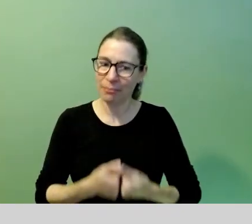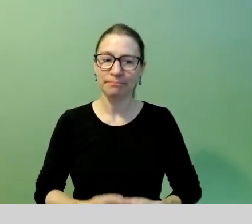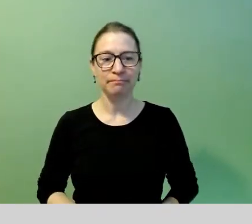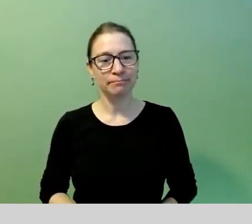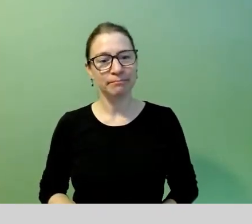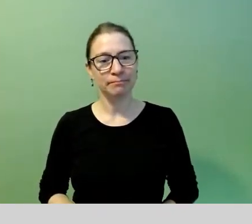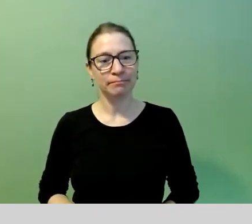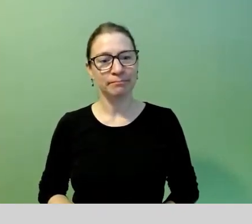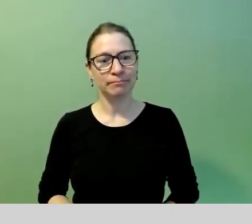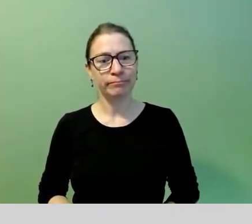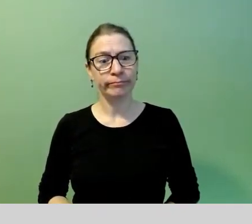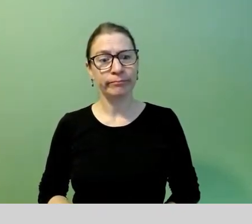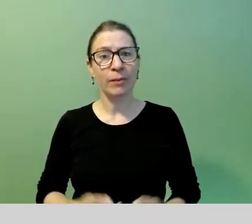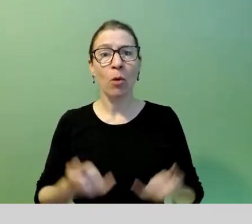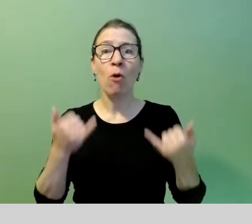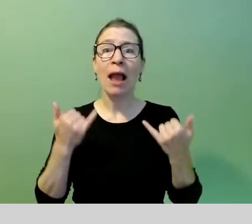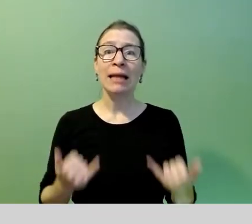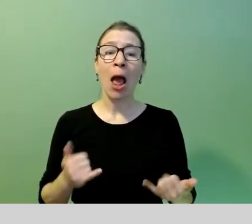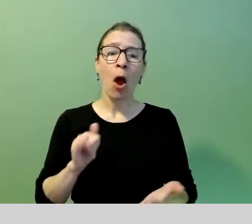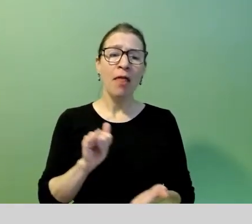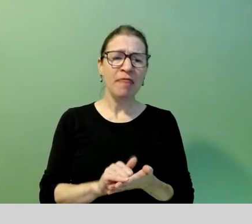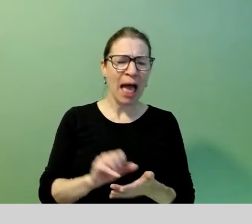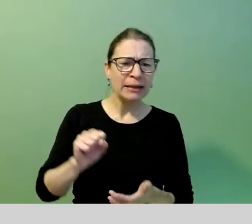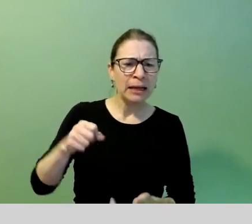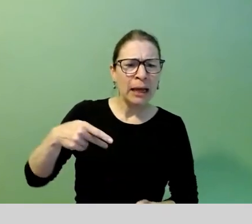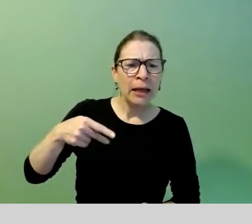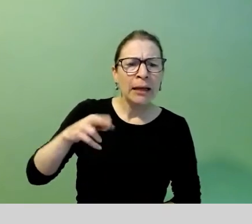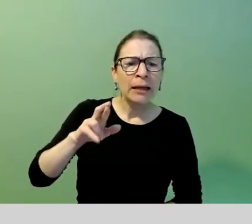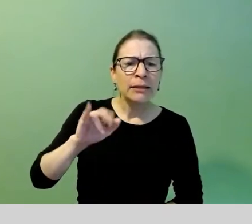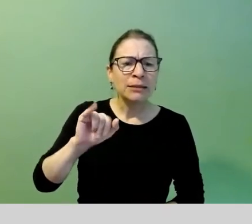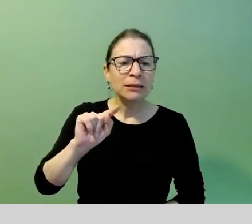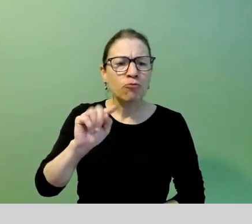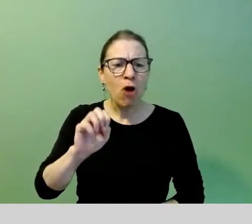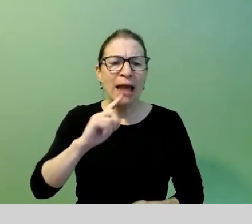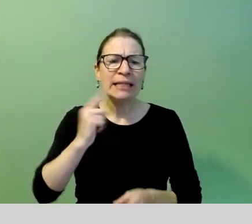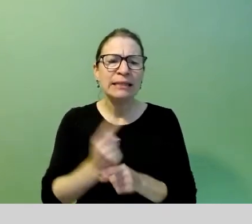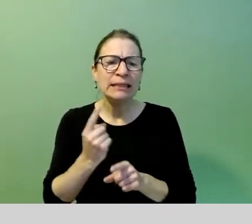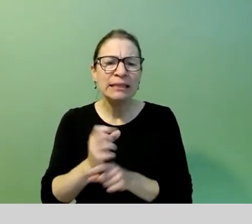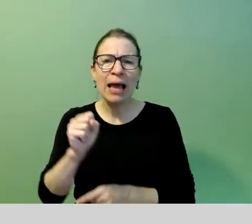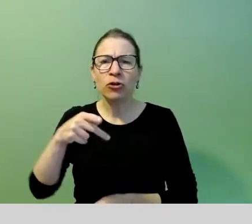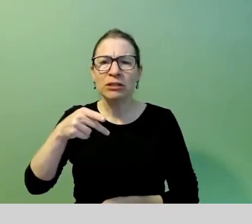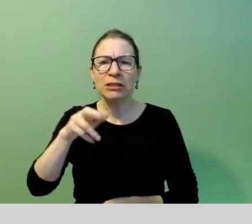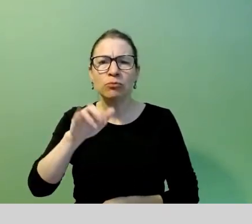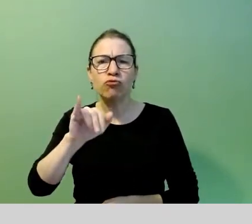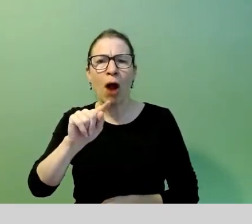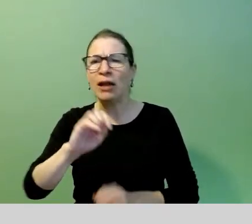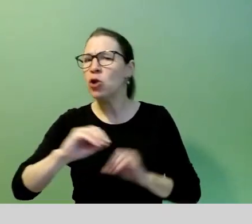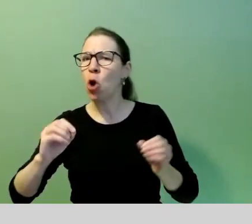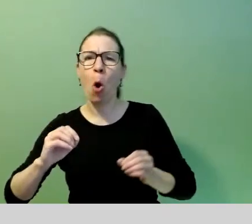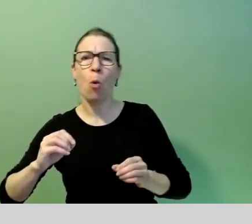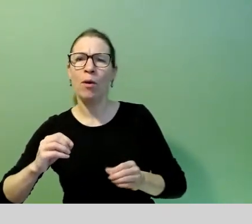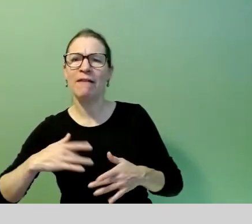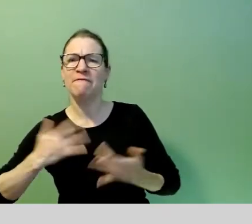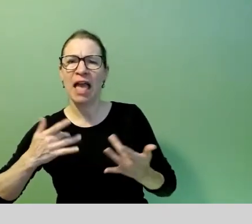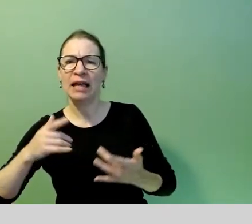Right now our Sprite is just a standard Sprite with no event handlers. So we can fix that by making a player class that subclasses Sprite.